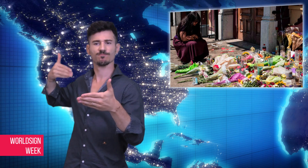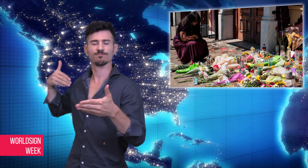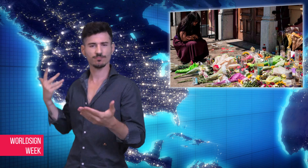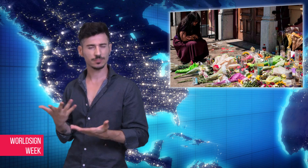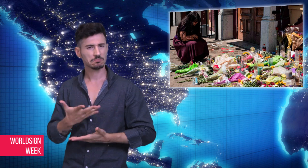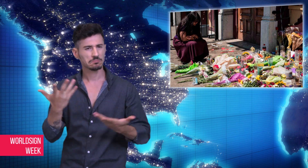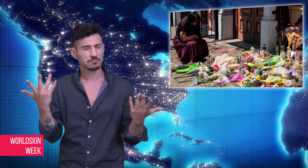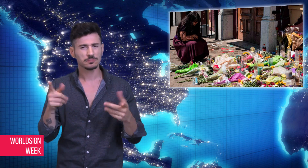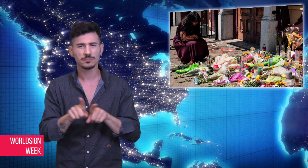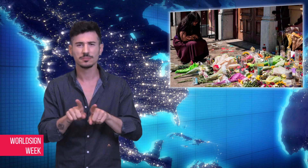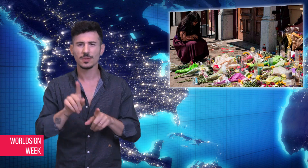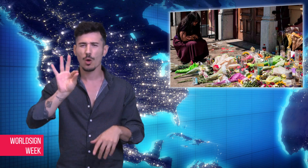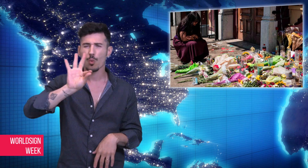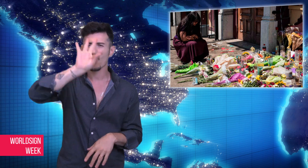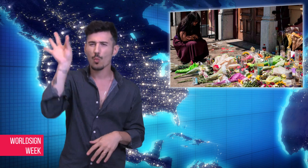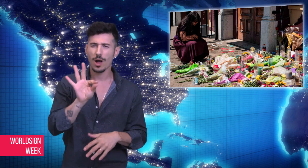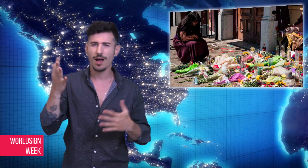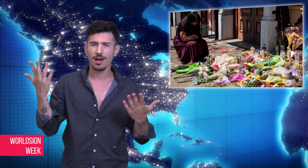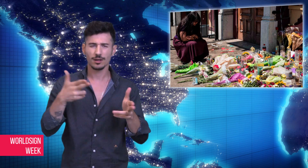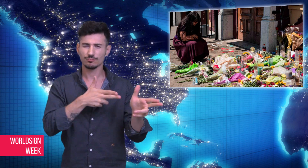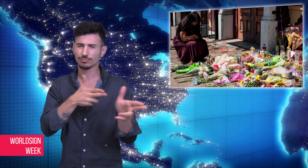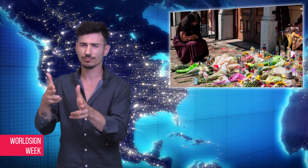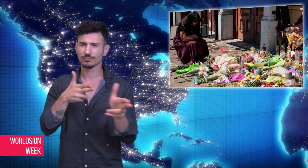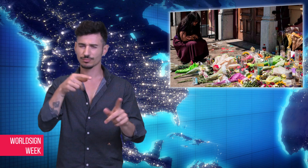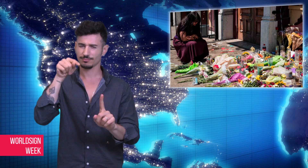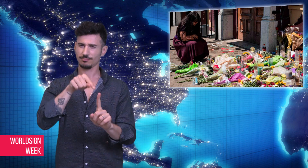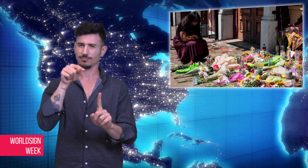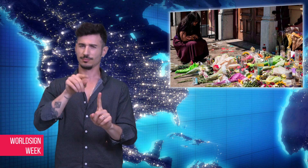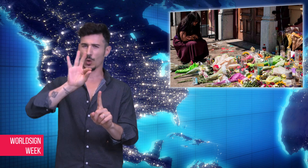What is causing these mass shootings?